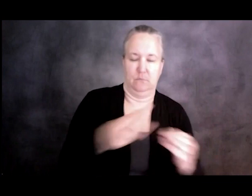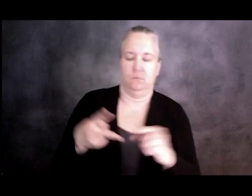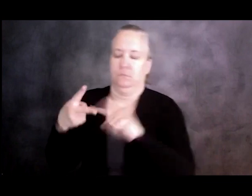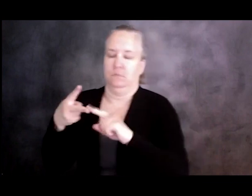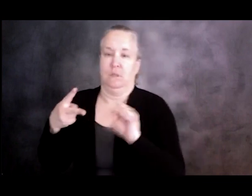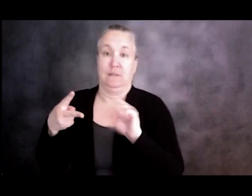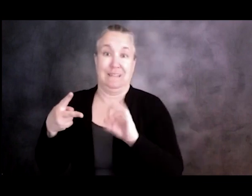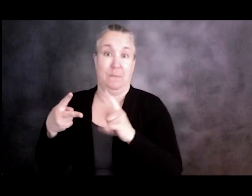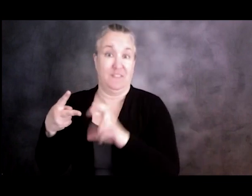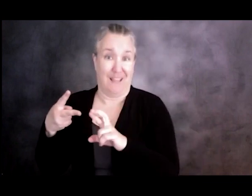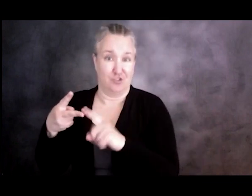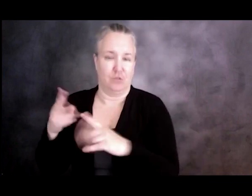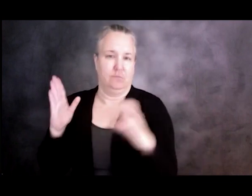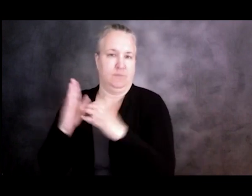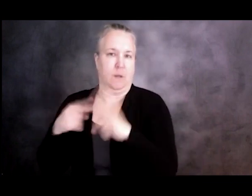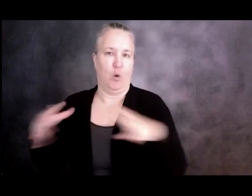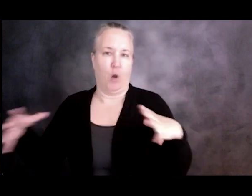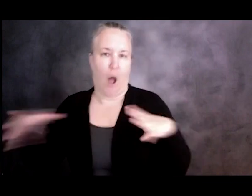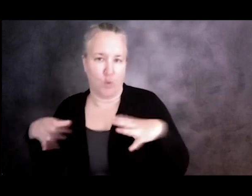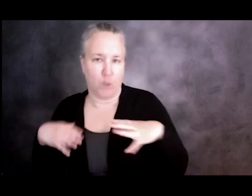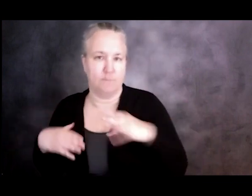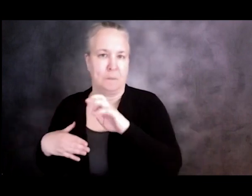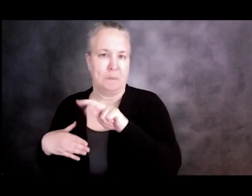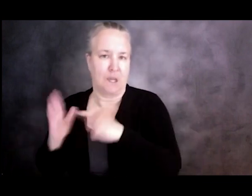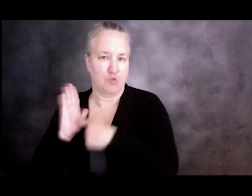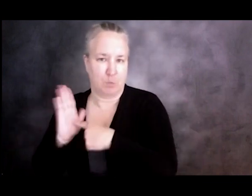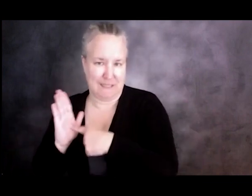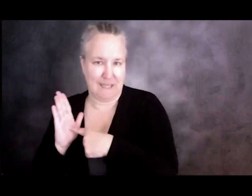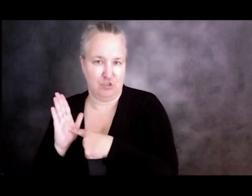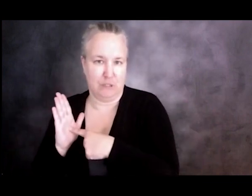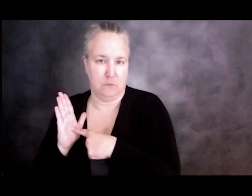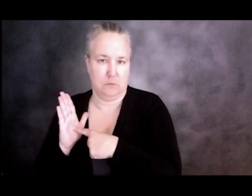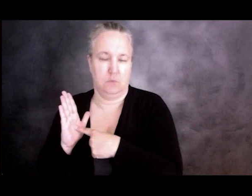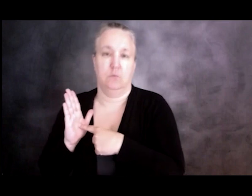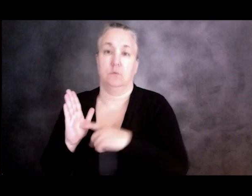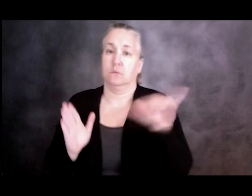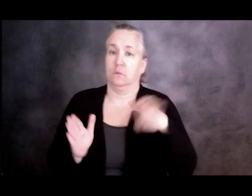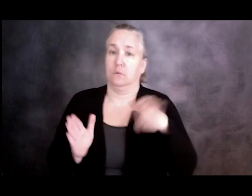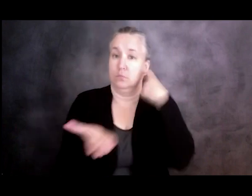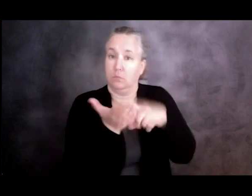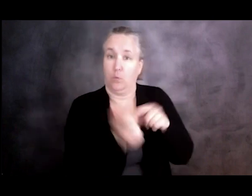a passage about Hollywood and media representation. Because I think what we're also seeing in Ukraine and the war